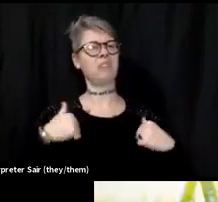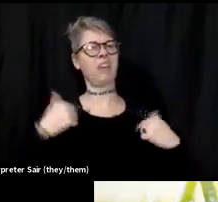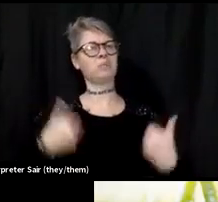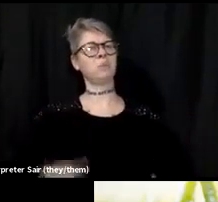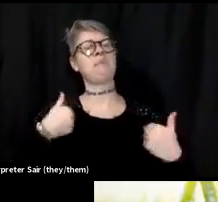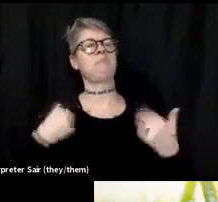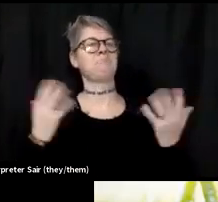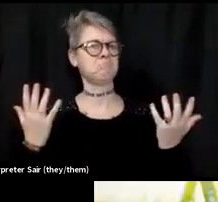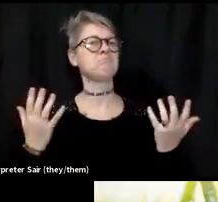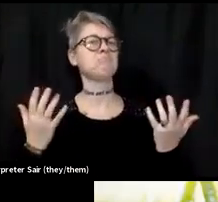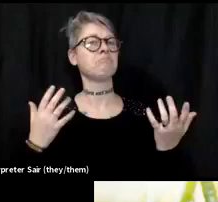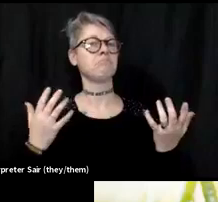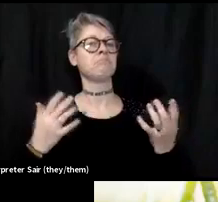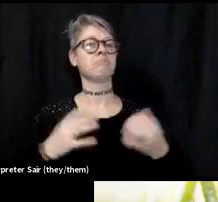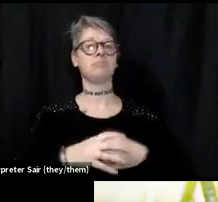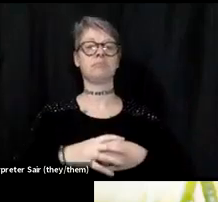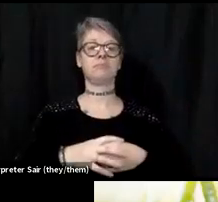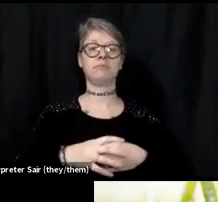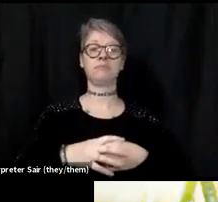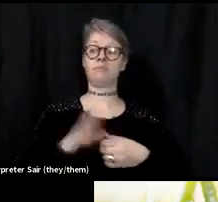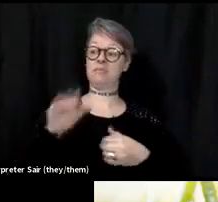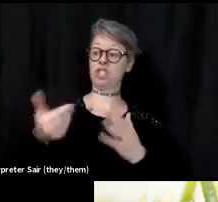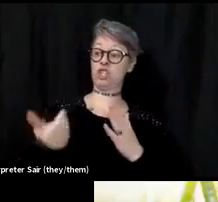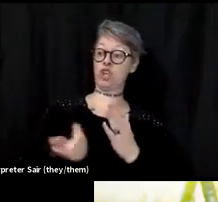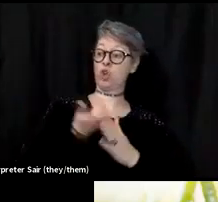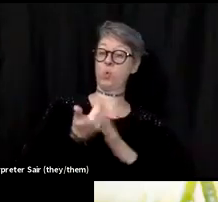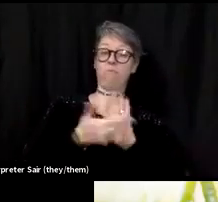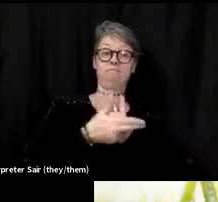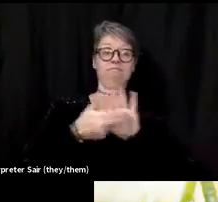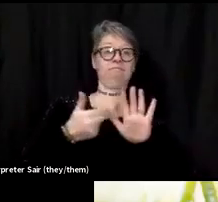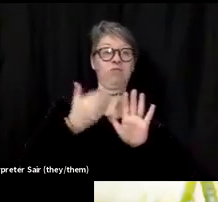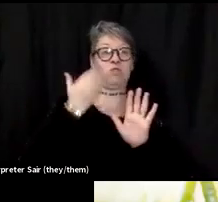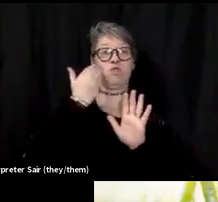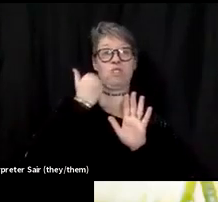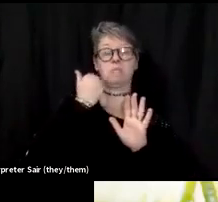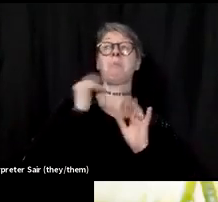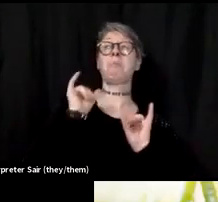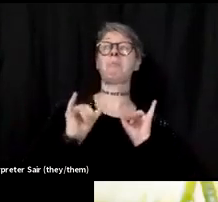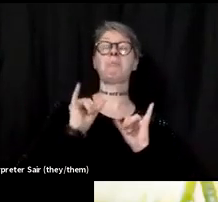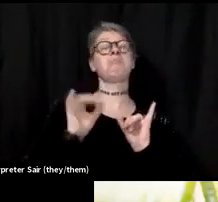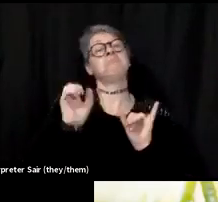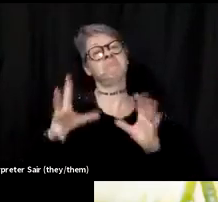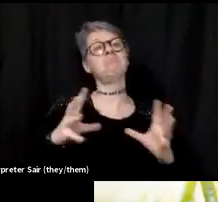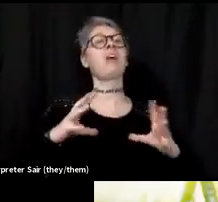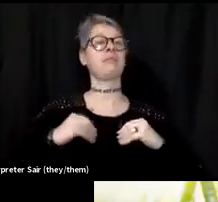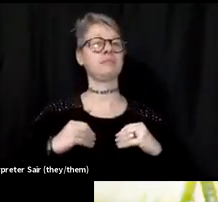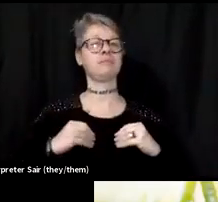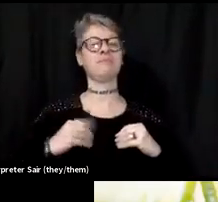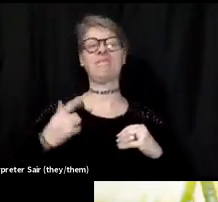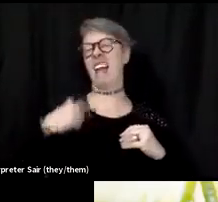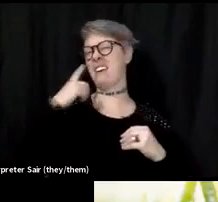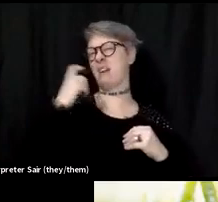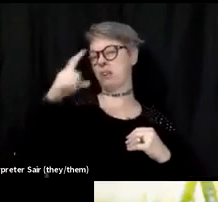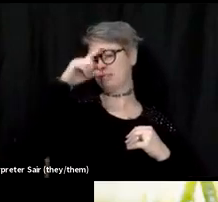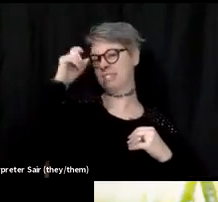the place now where I'm owning, who I am and and. this this new died this this new diagnosis that I've, I've come to know about my I've, I've come to know about myself. I Just found out the